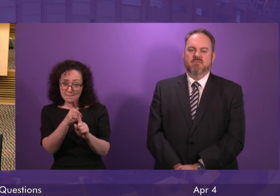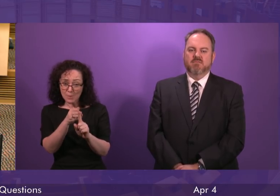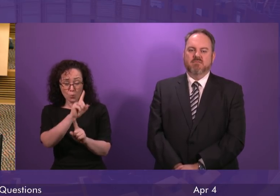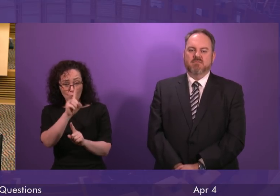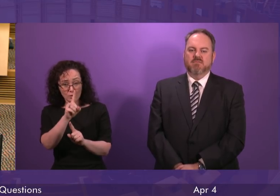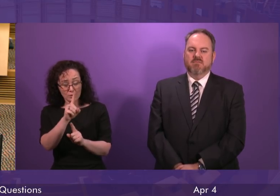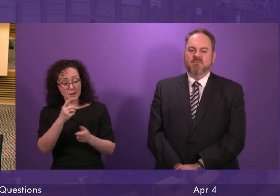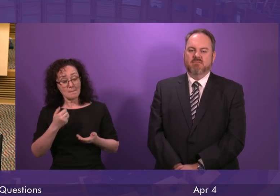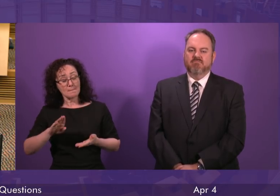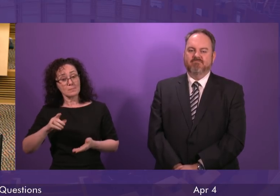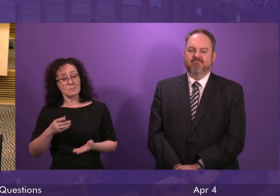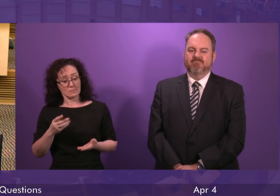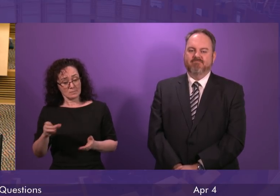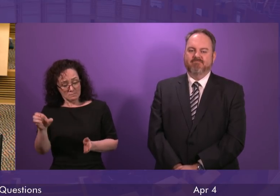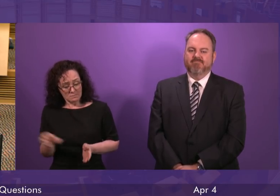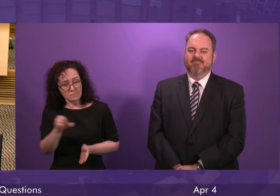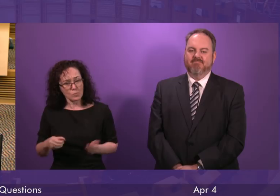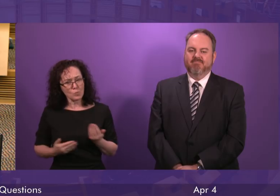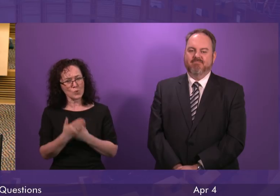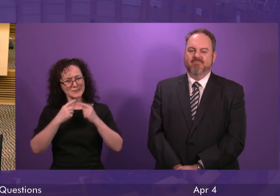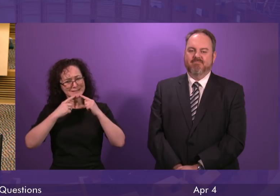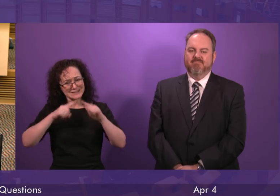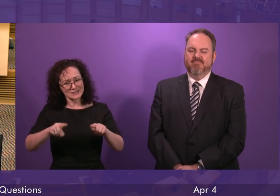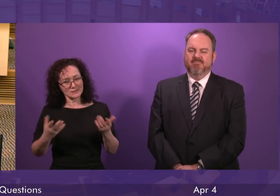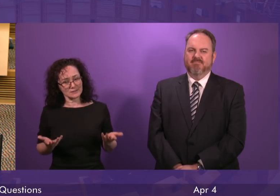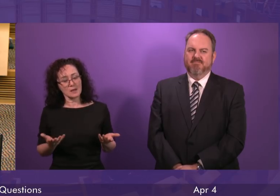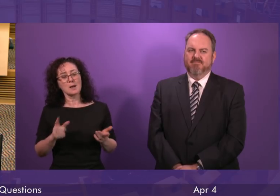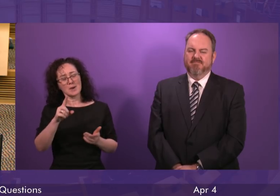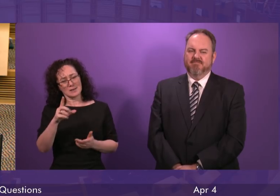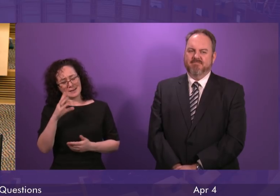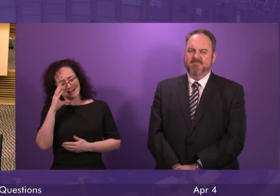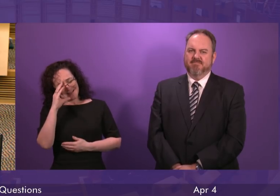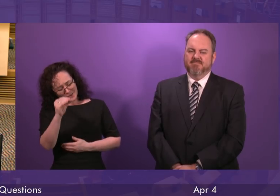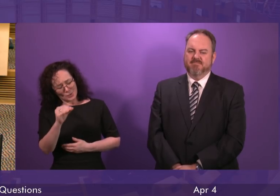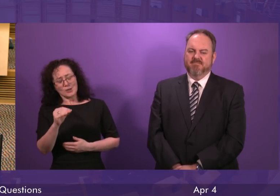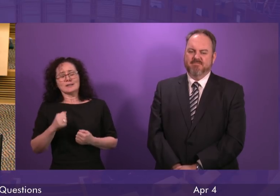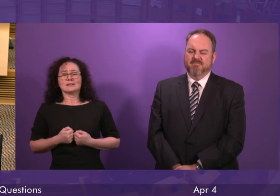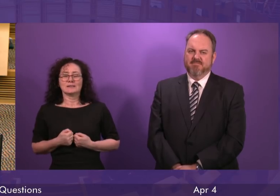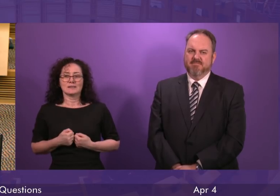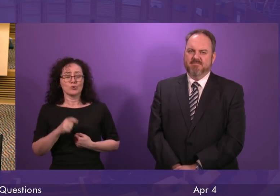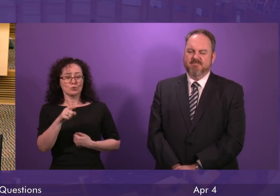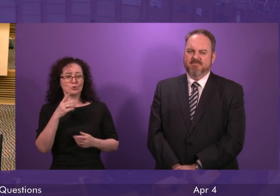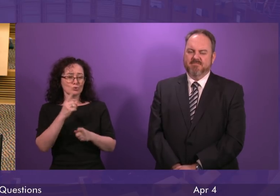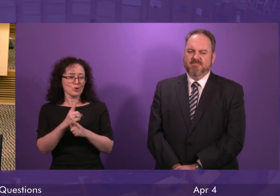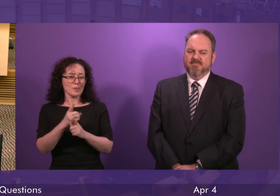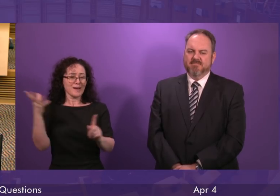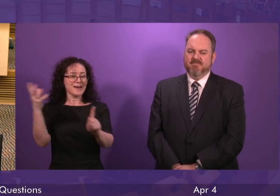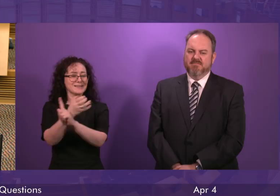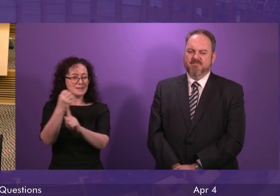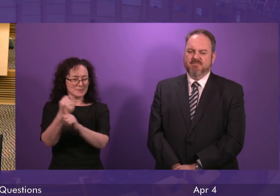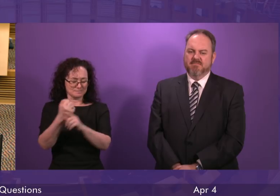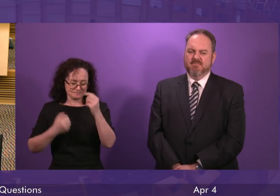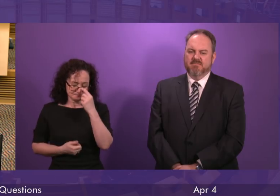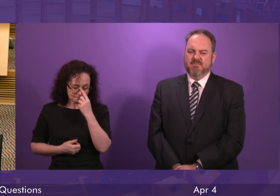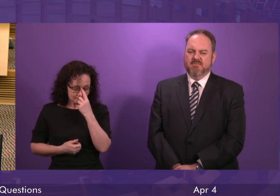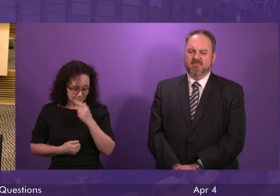On attainment, let me give a bit more detail to my earlier answers. I should say that we